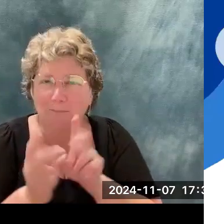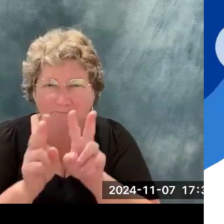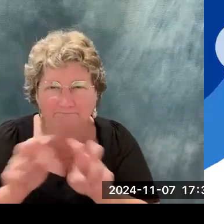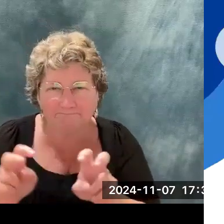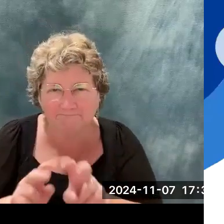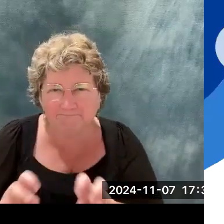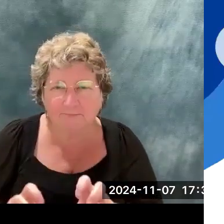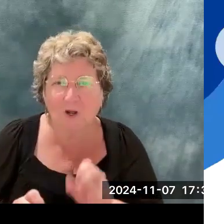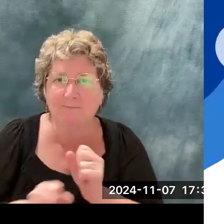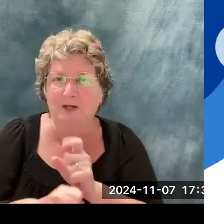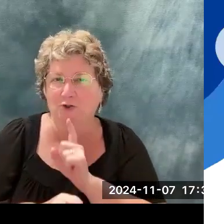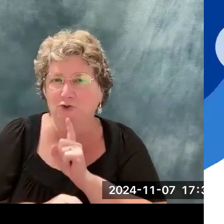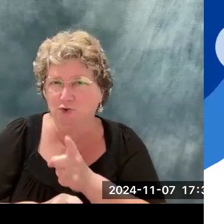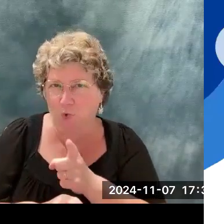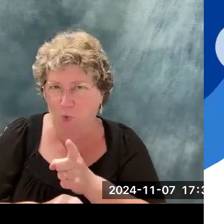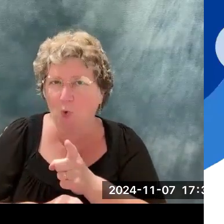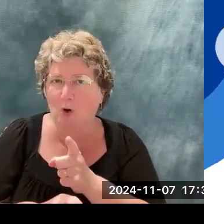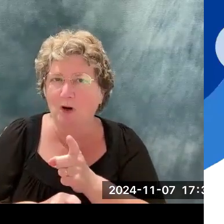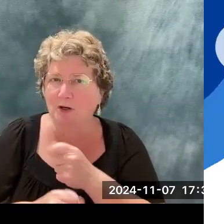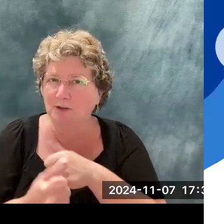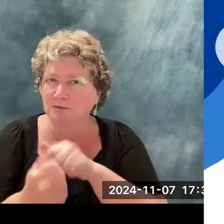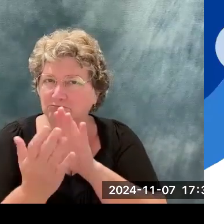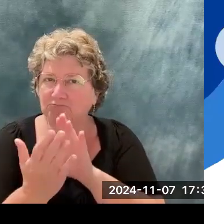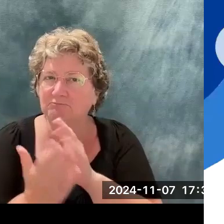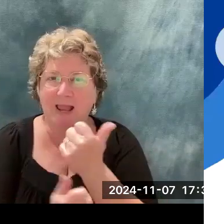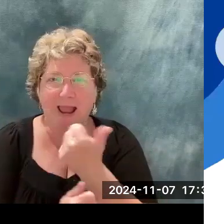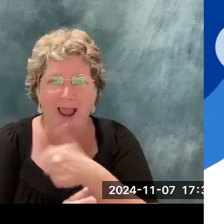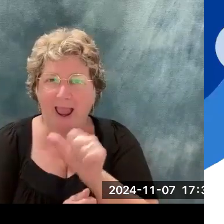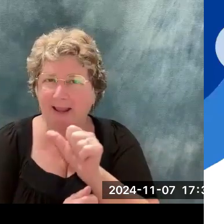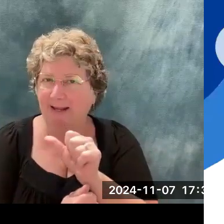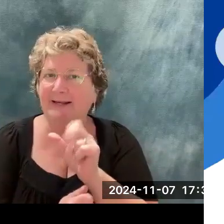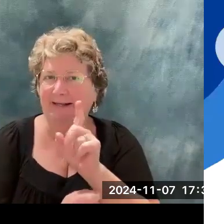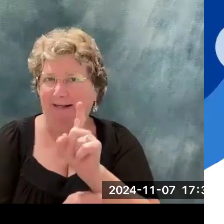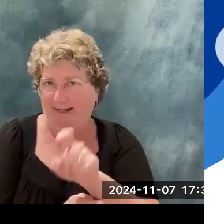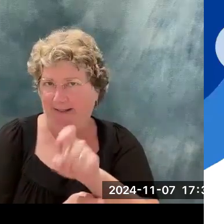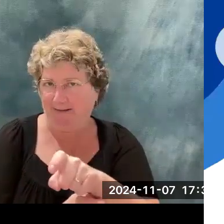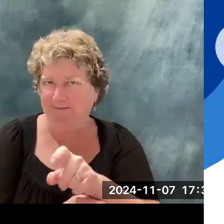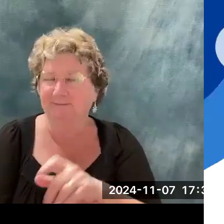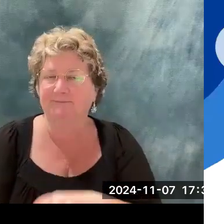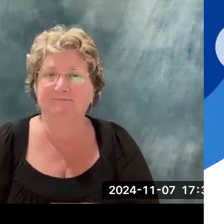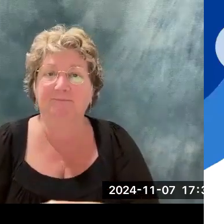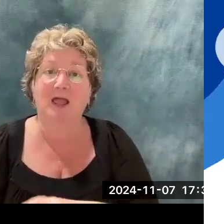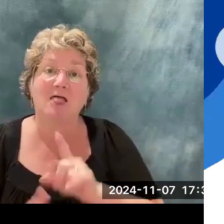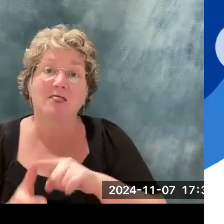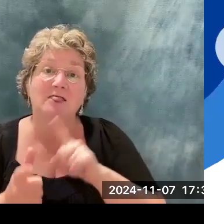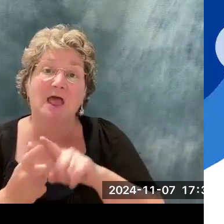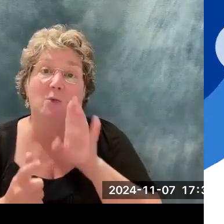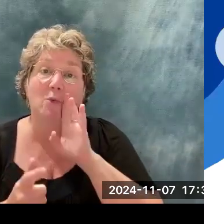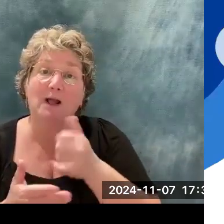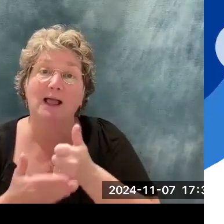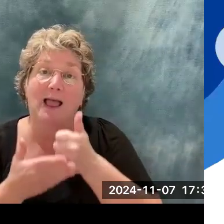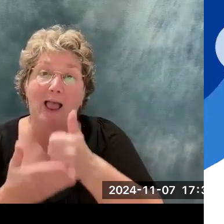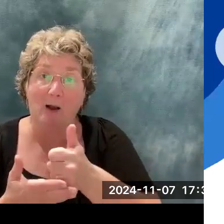any crisis and the needs, and then be able to help connect your child to services.